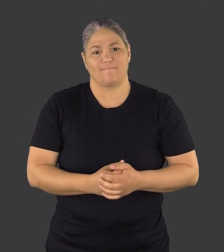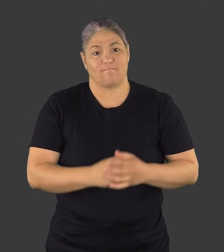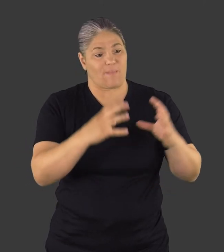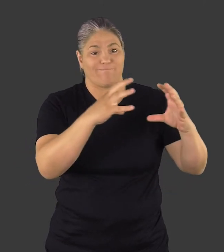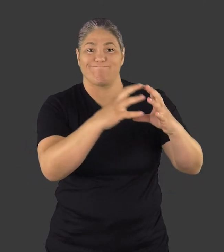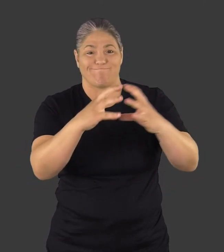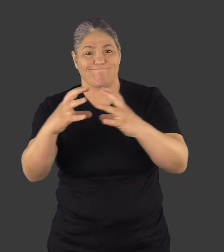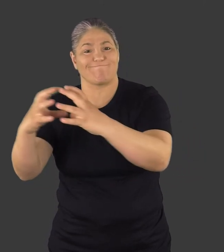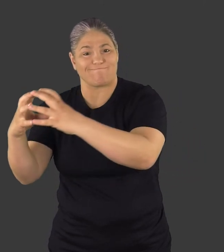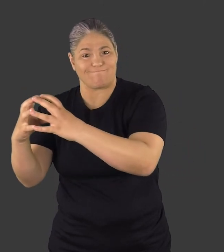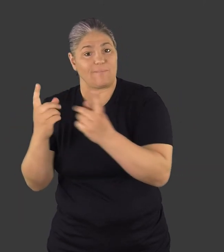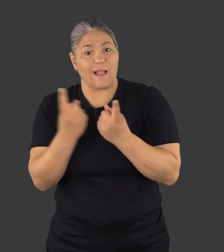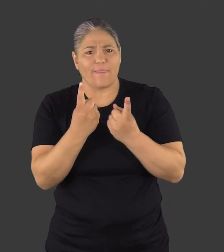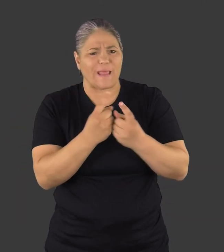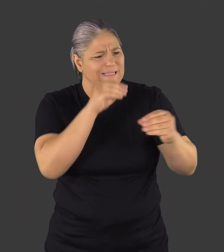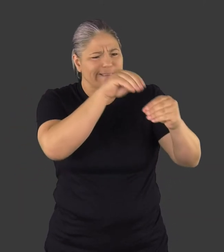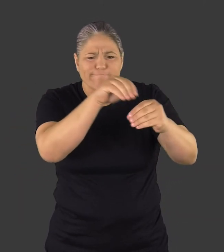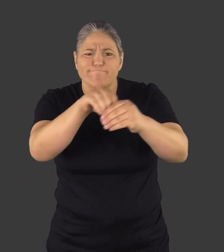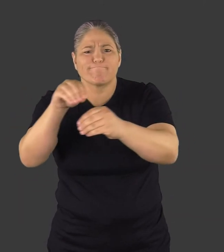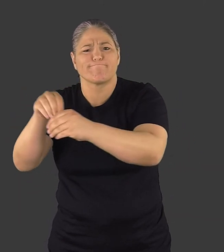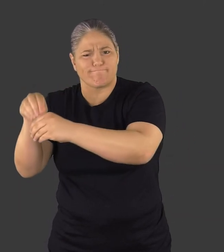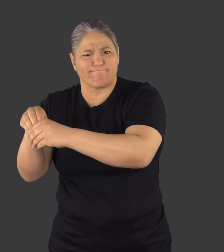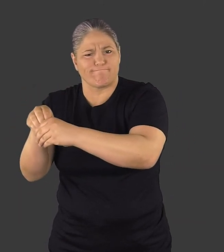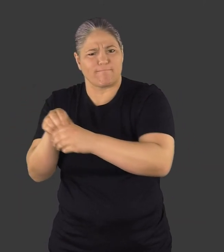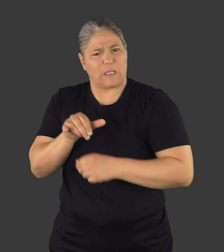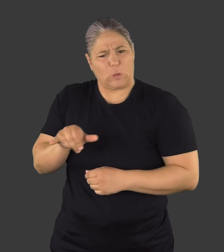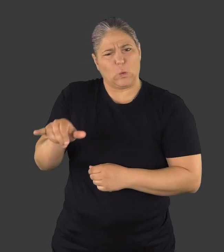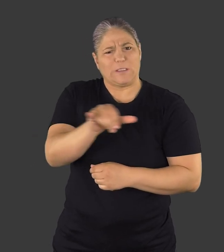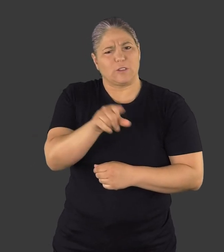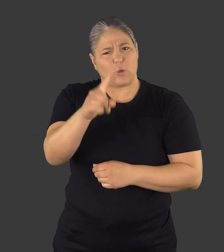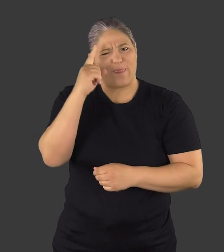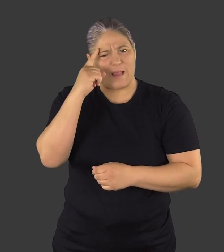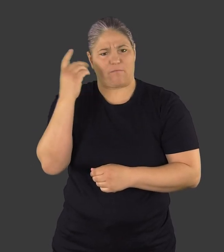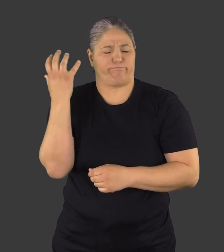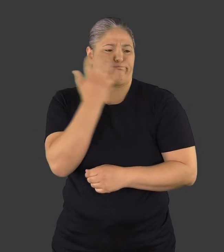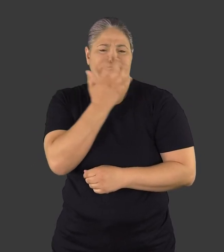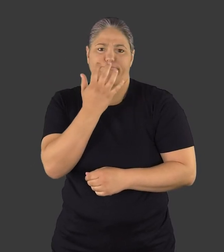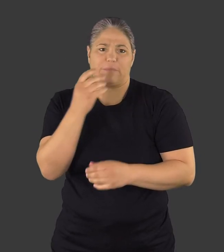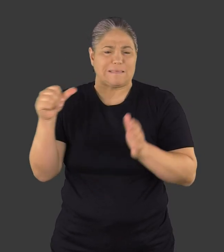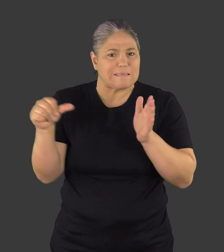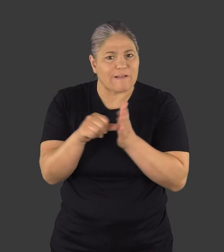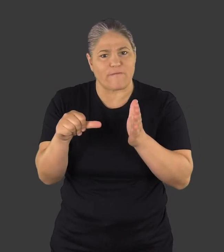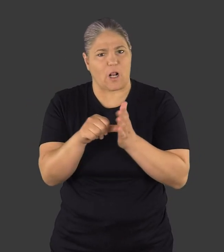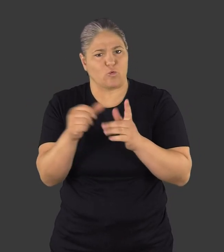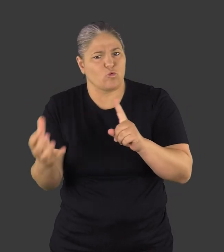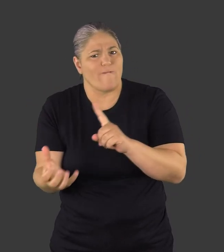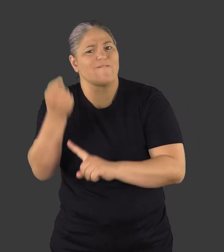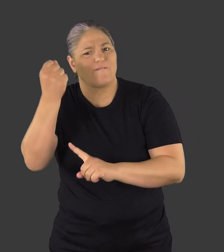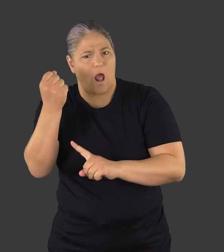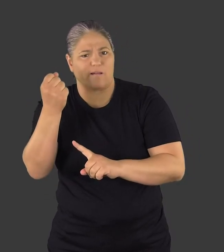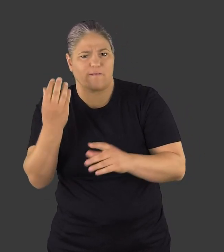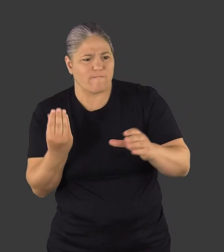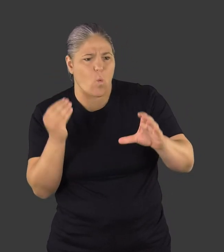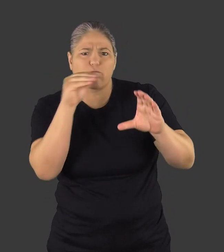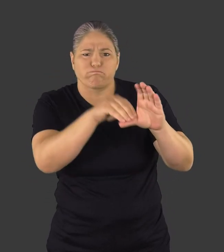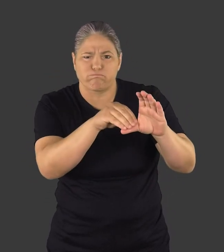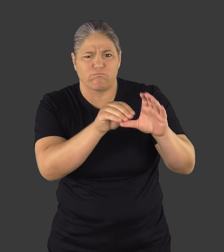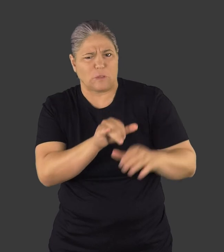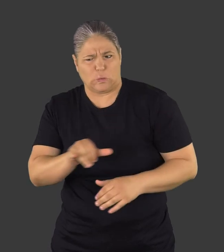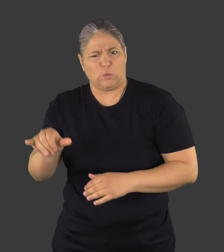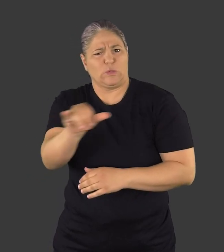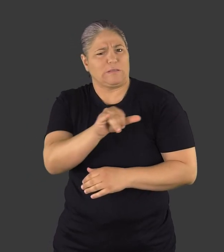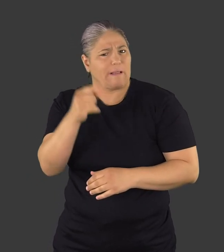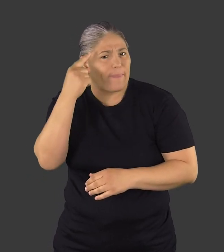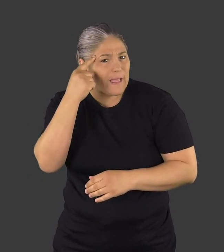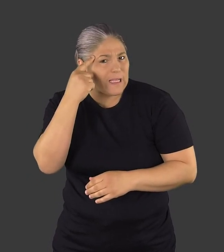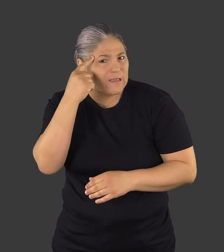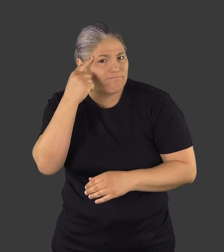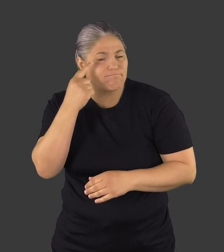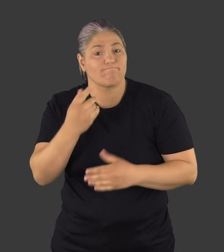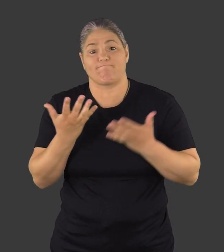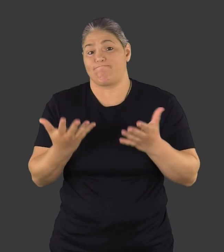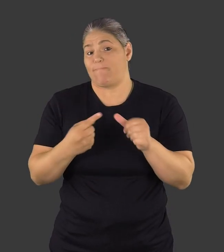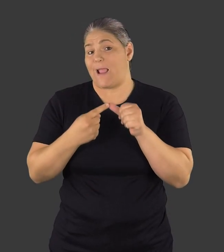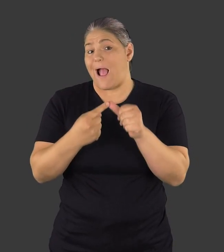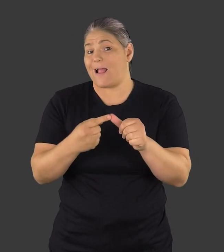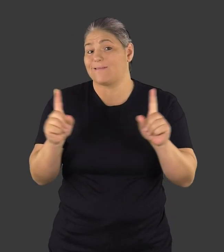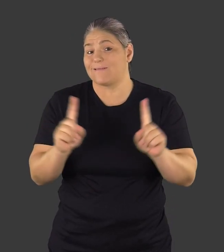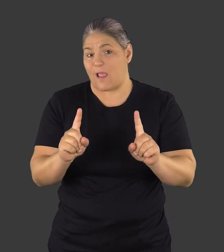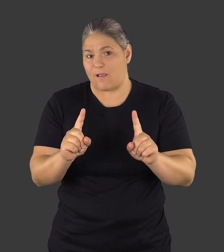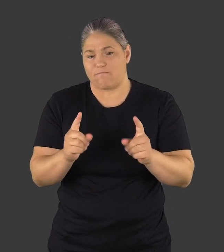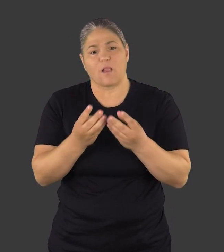Can you guess what item was trickiest to source?